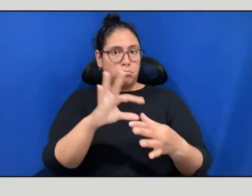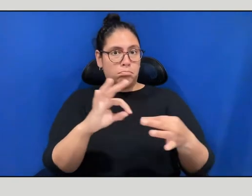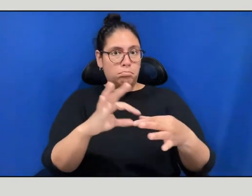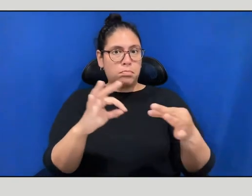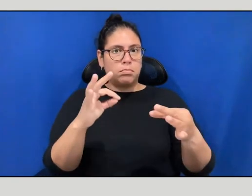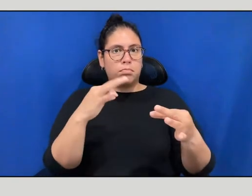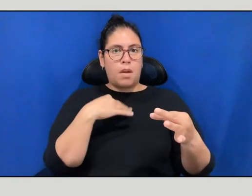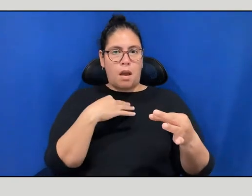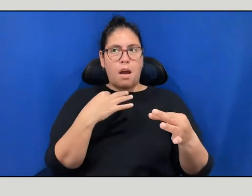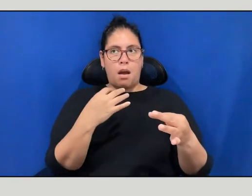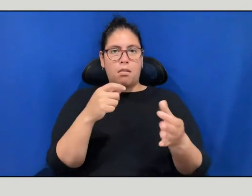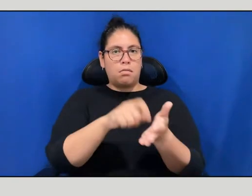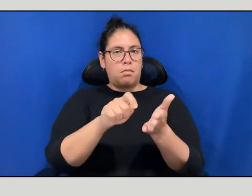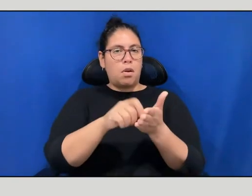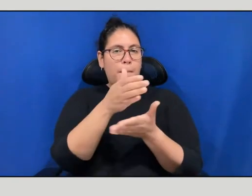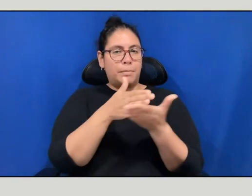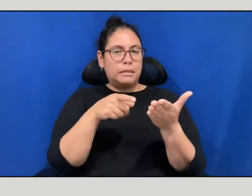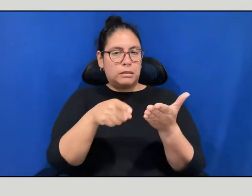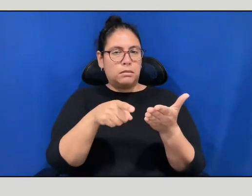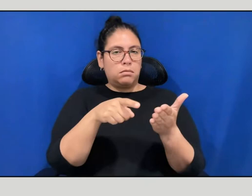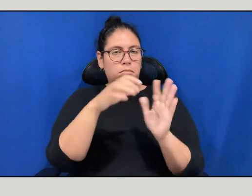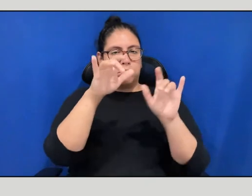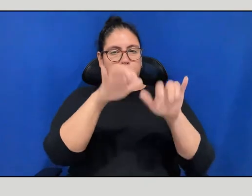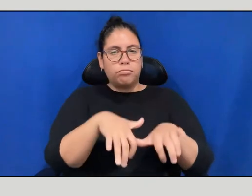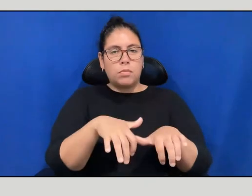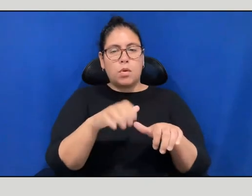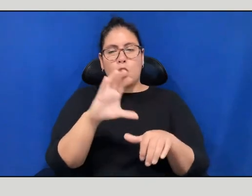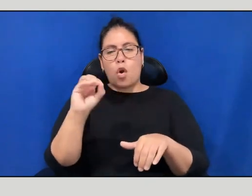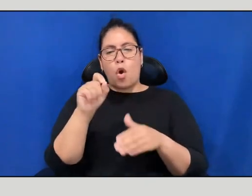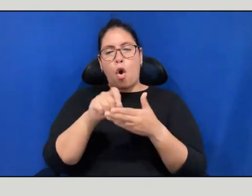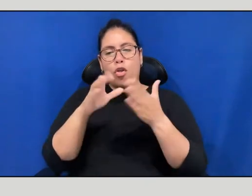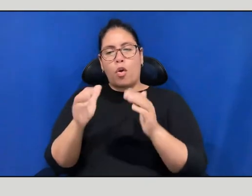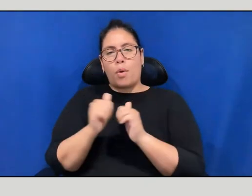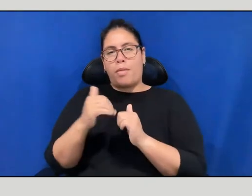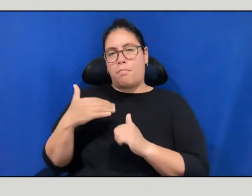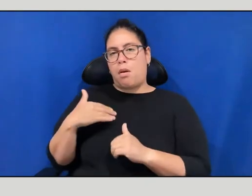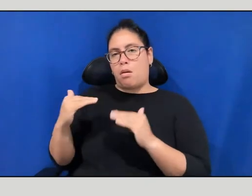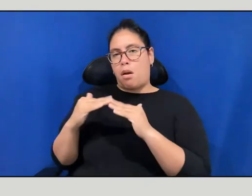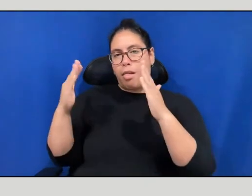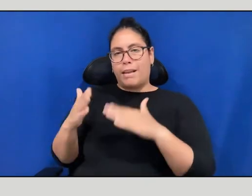that I co-authored with my colleague Isar Godreau from University of Puerto Rico,